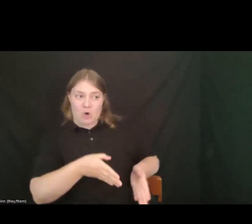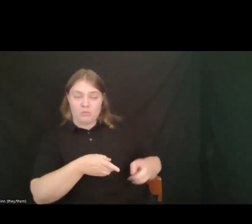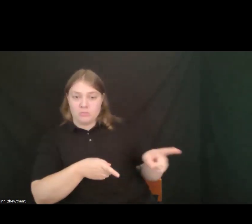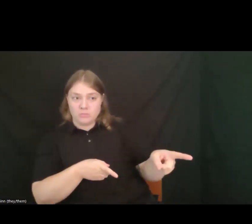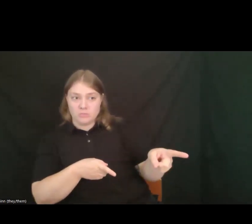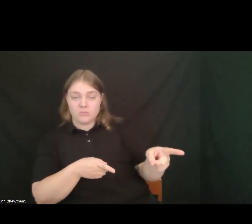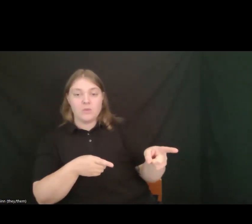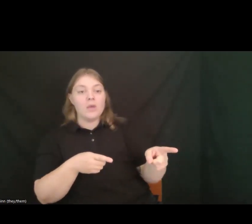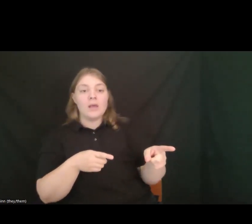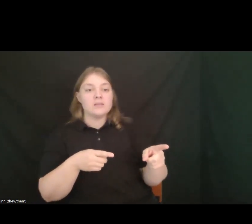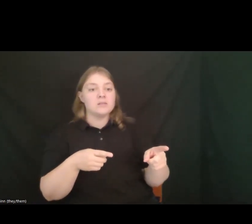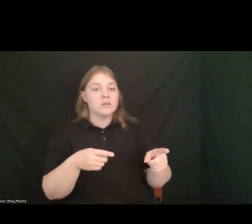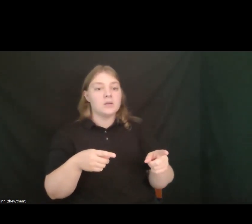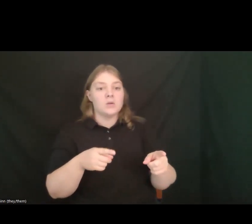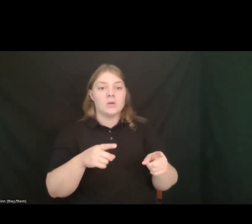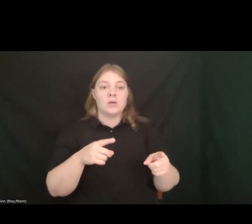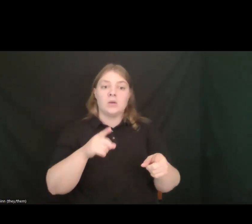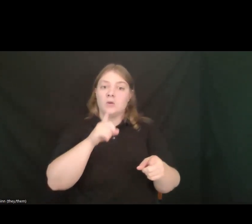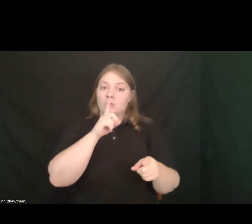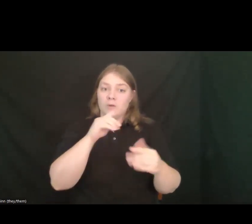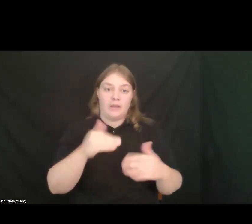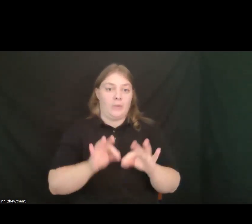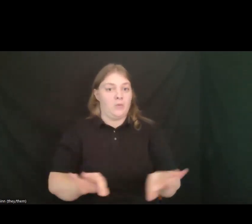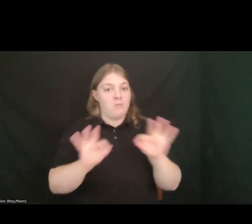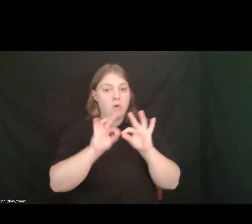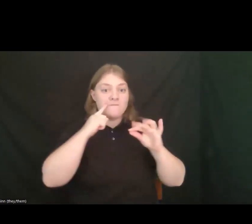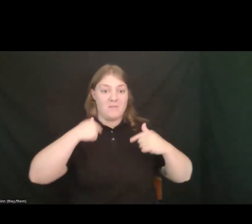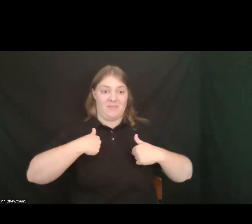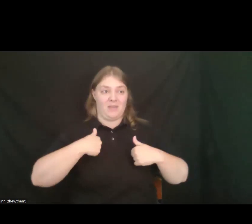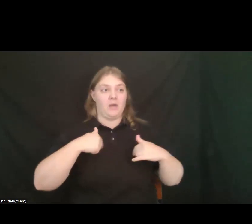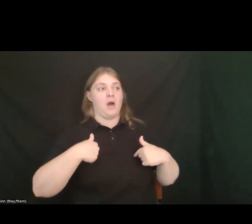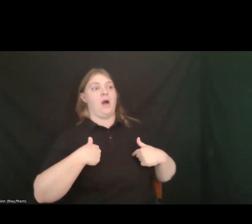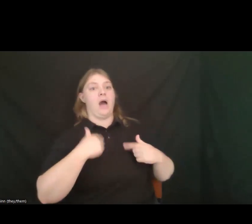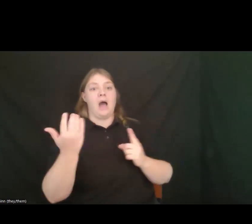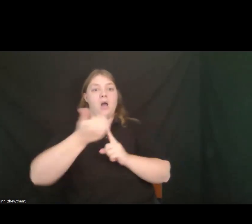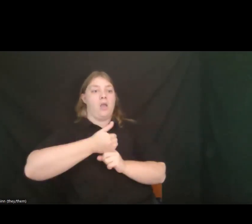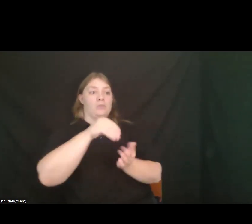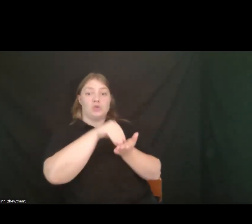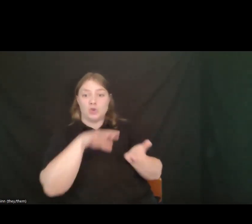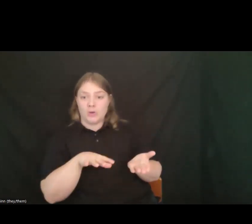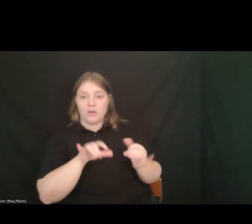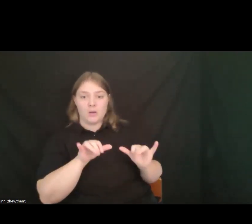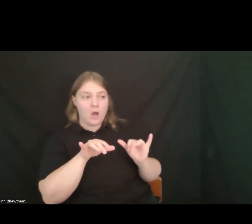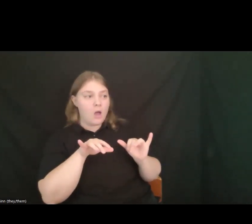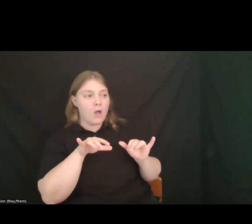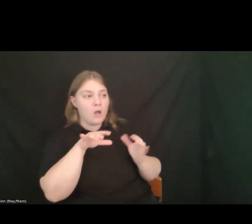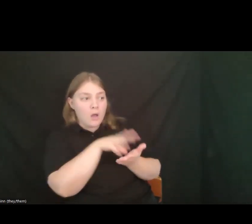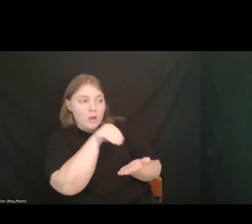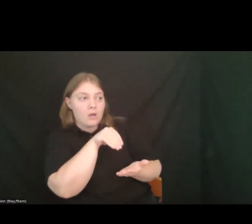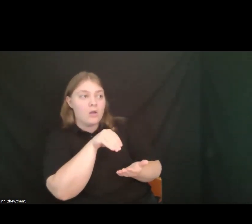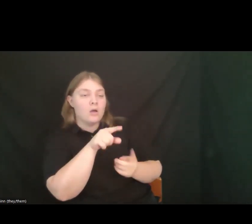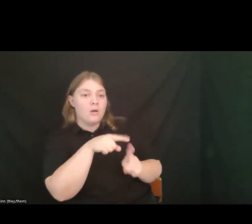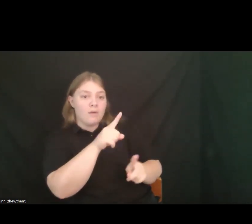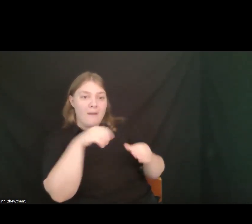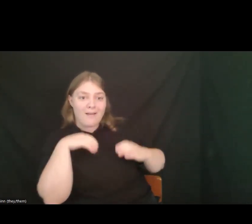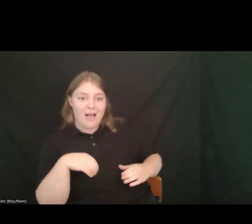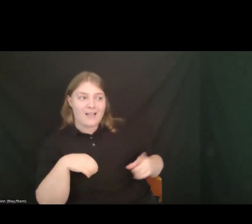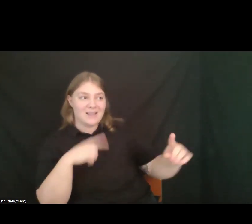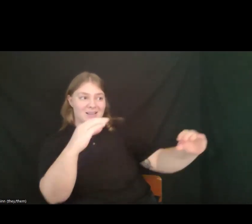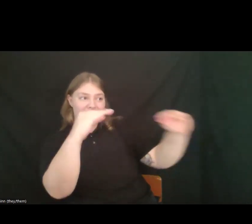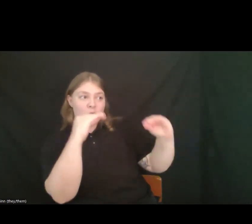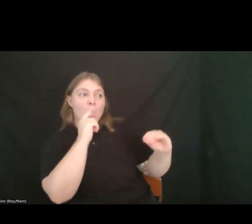me to um um become the student with my clients and allow them to teach me who they are and then for